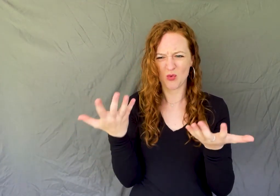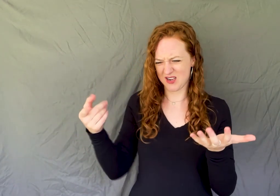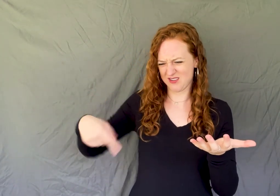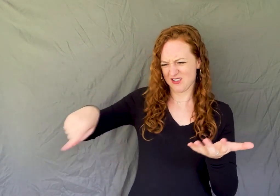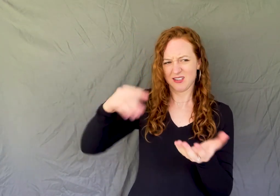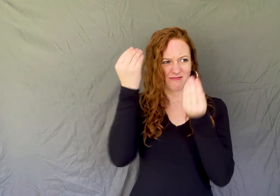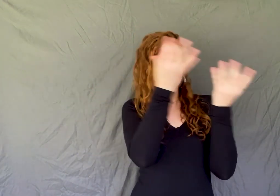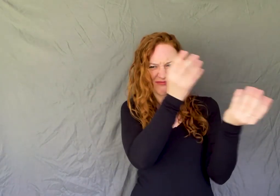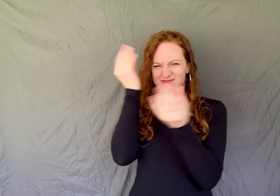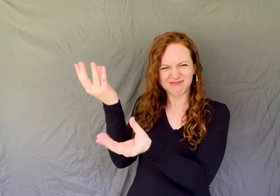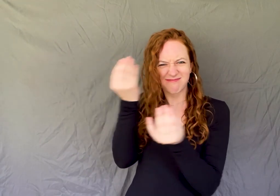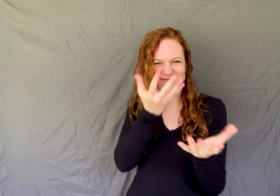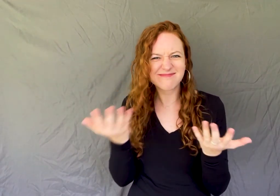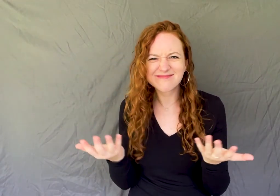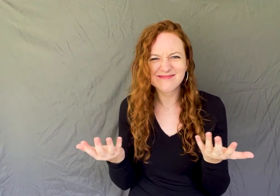What are they sharing with each other?